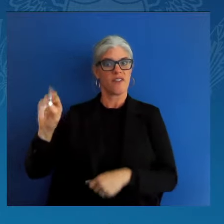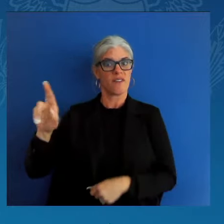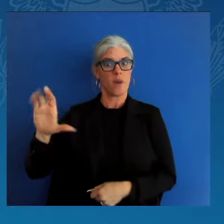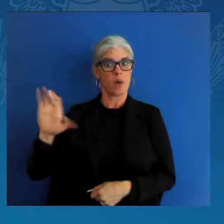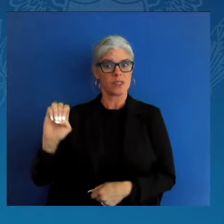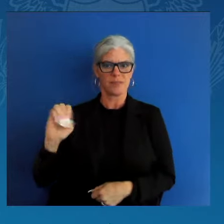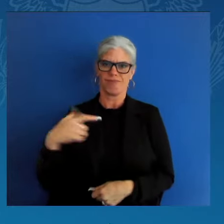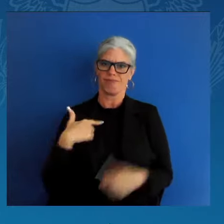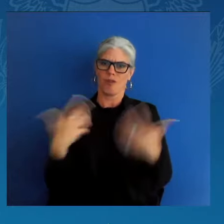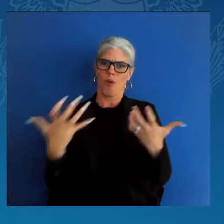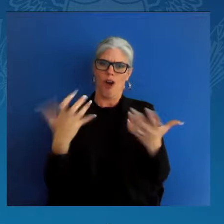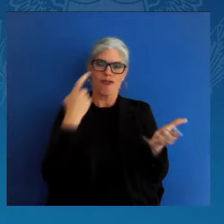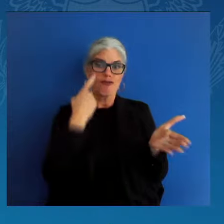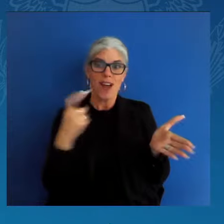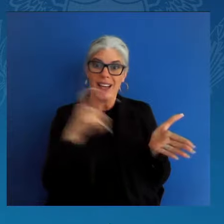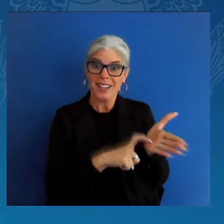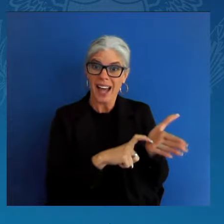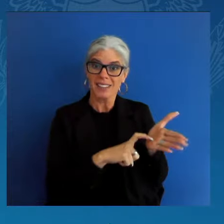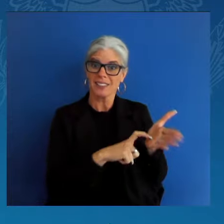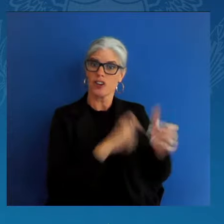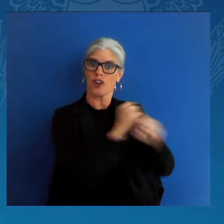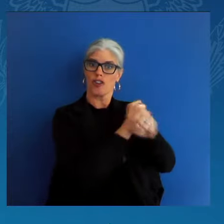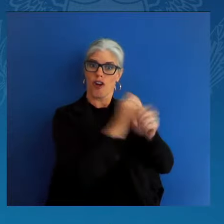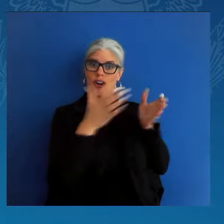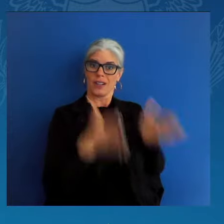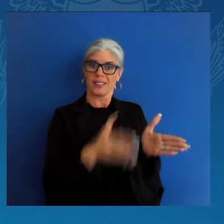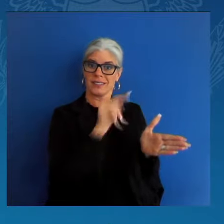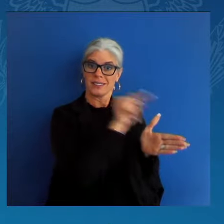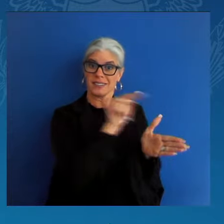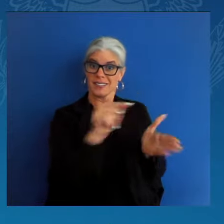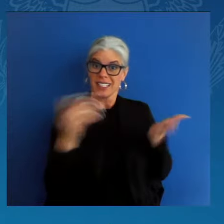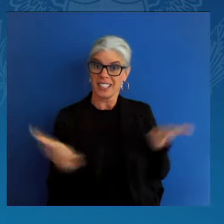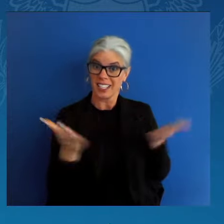I’d like you to stand, please, so we can applaud you.